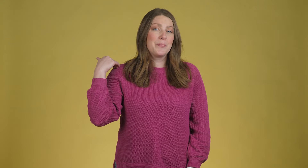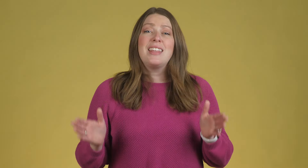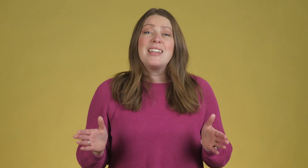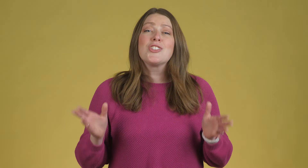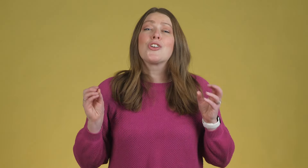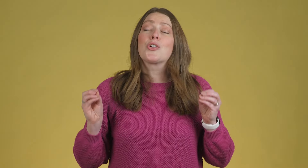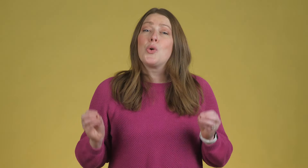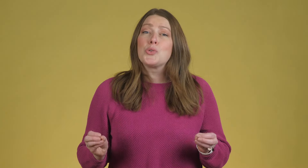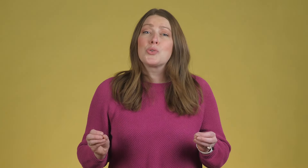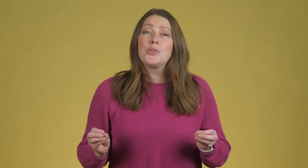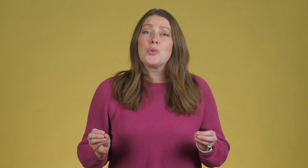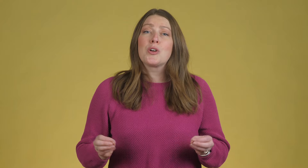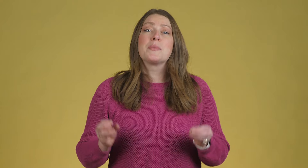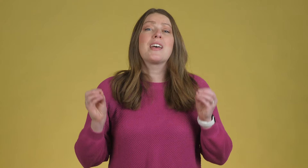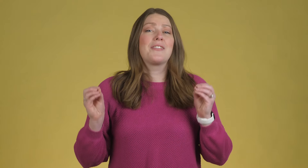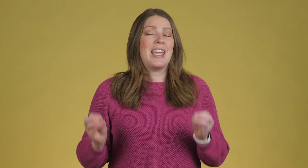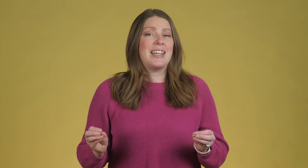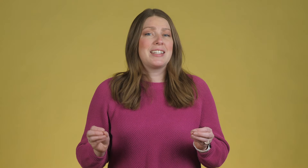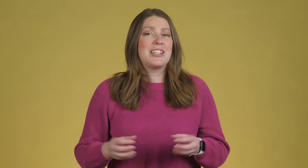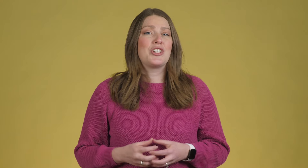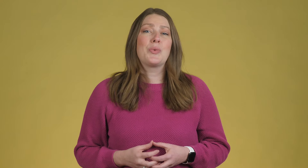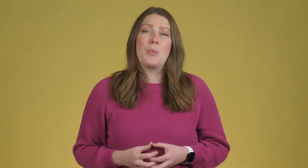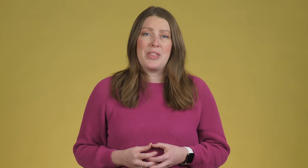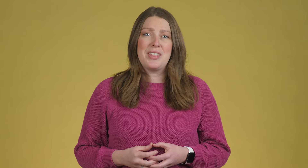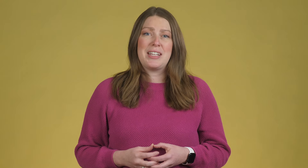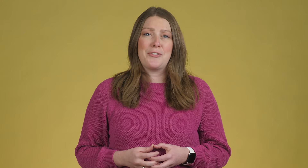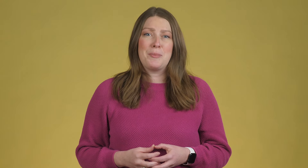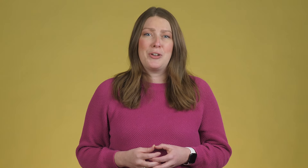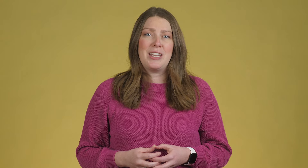These are the cultural norms of gaining attention within the deaf community.